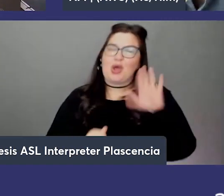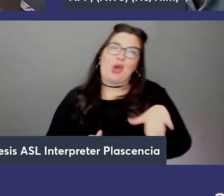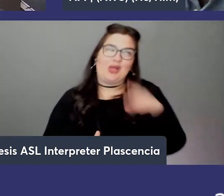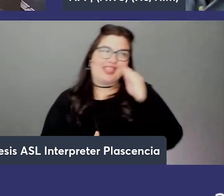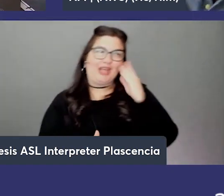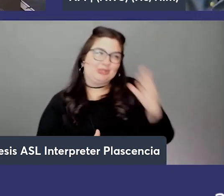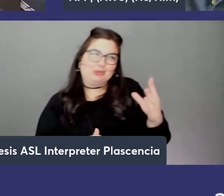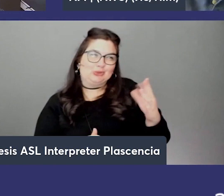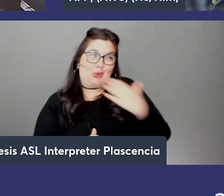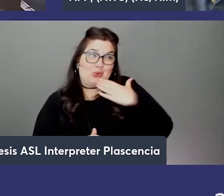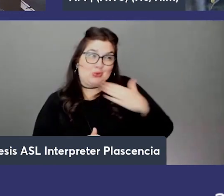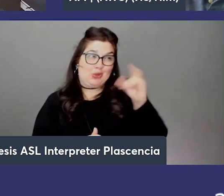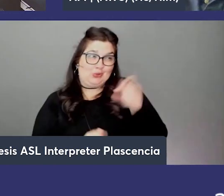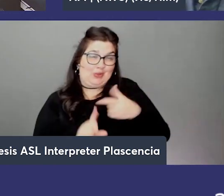No, I'm very proud.